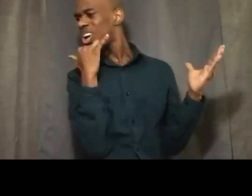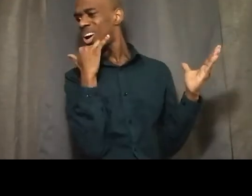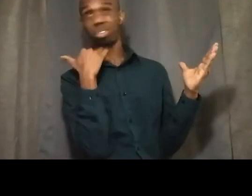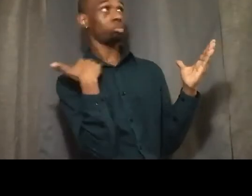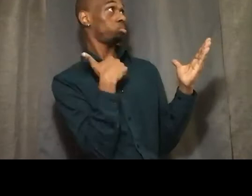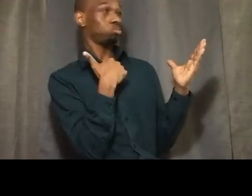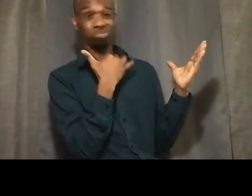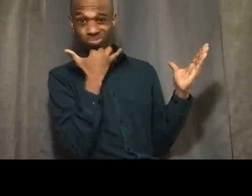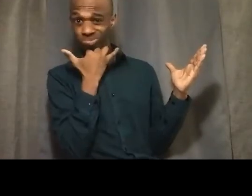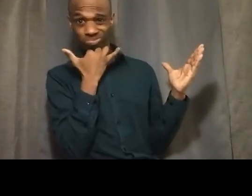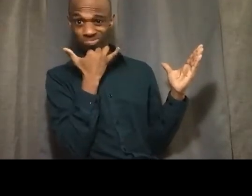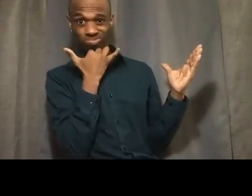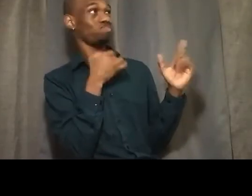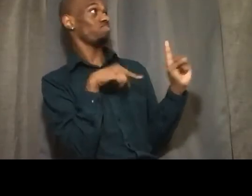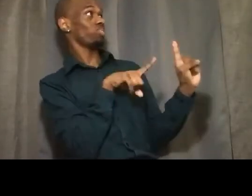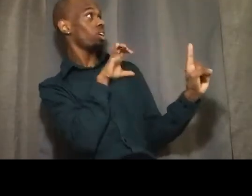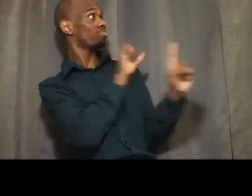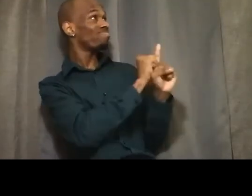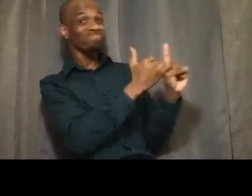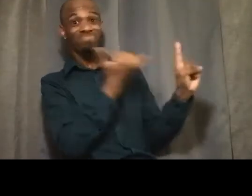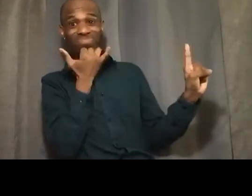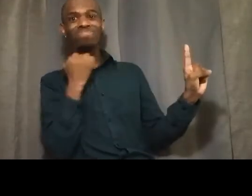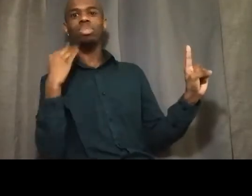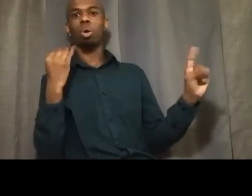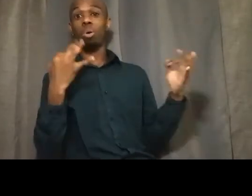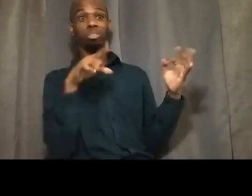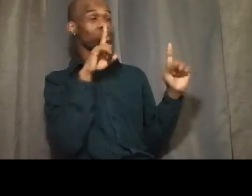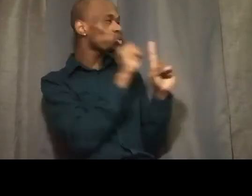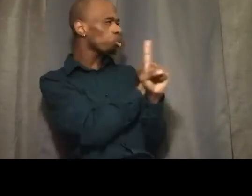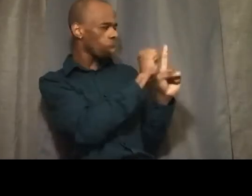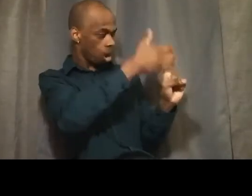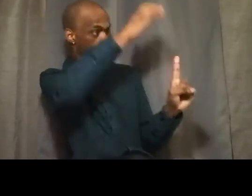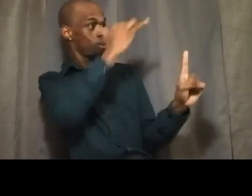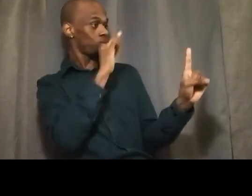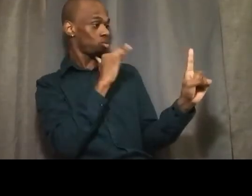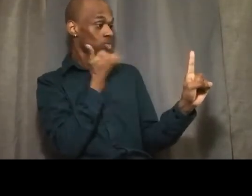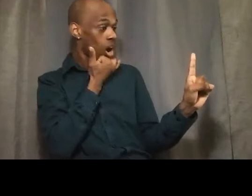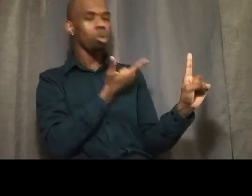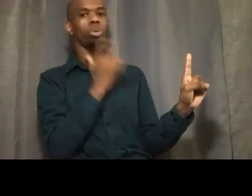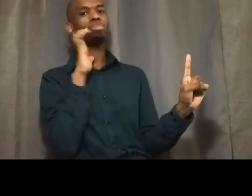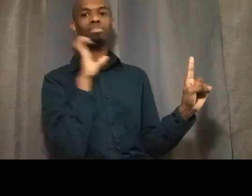And then breaking news. You were the first that I am sharing this information with,